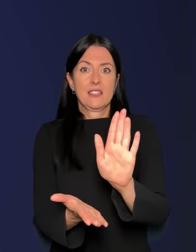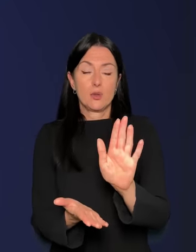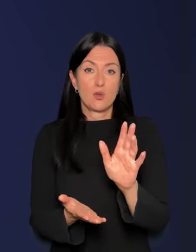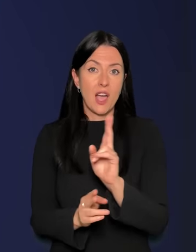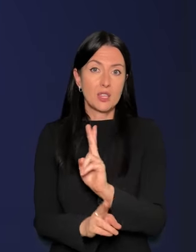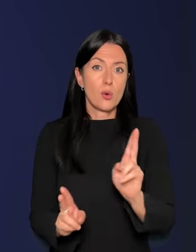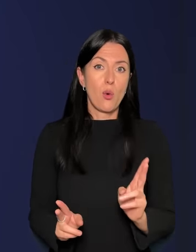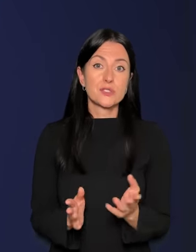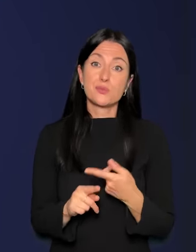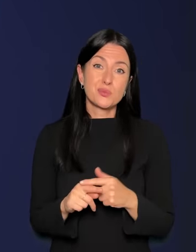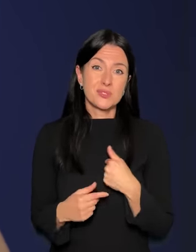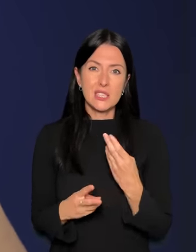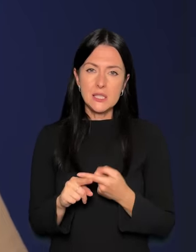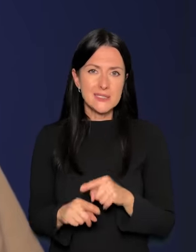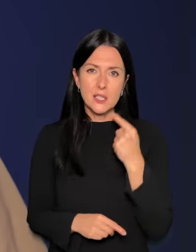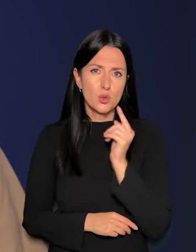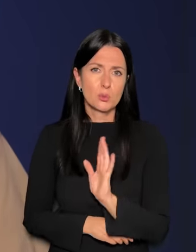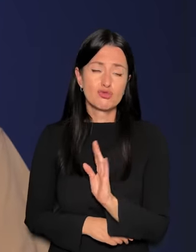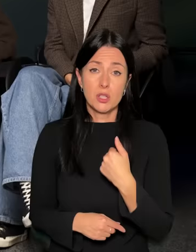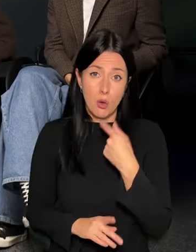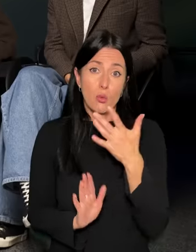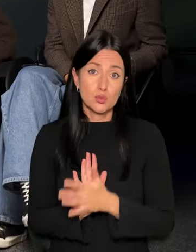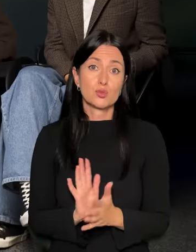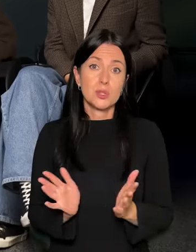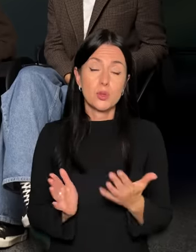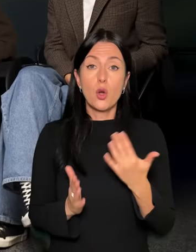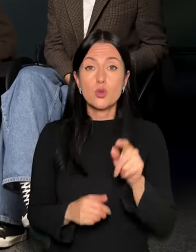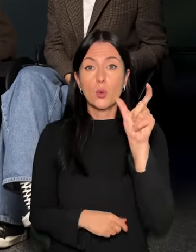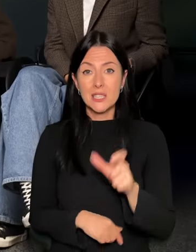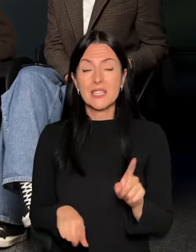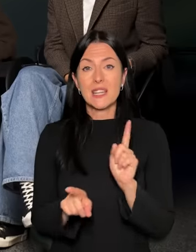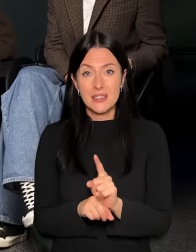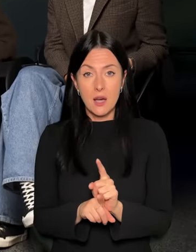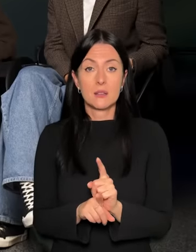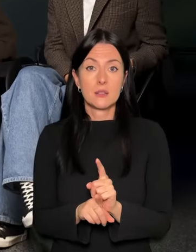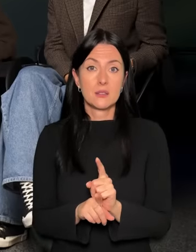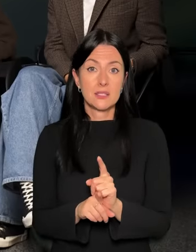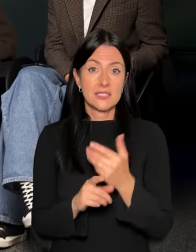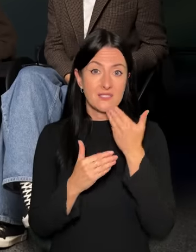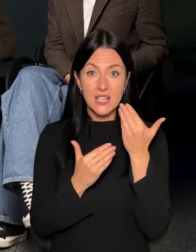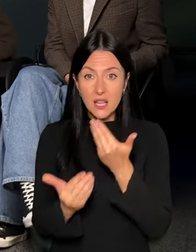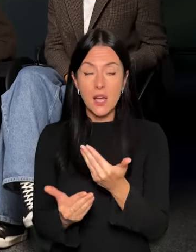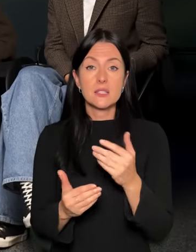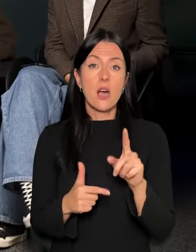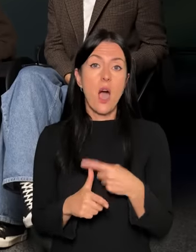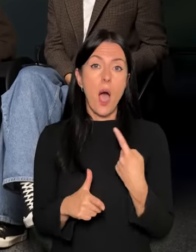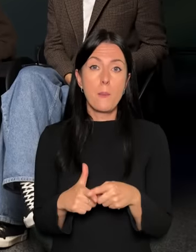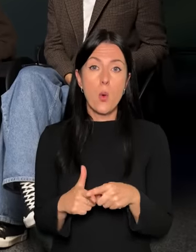can identify someone. So I don't take offense to it. I just understand that if a person addresses me